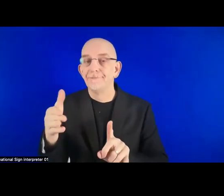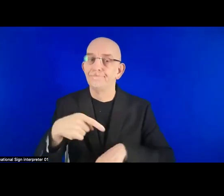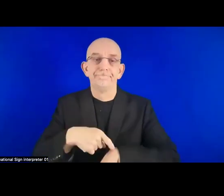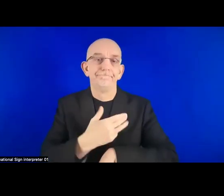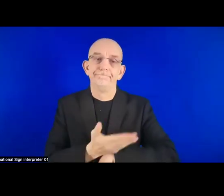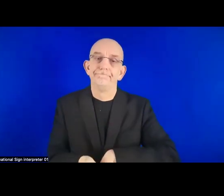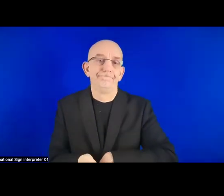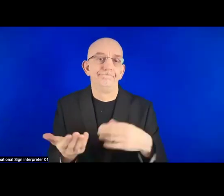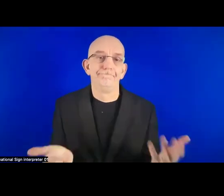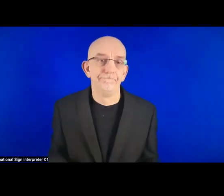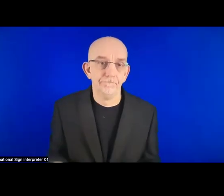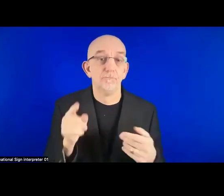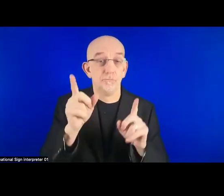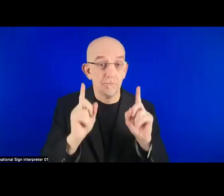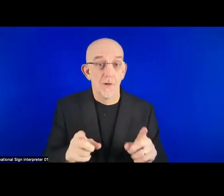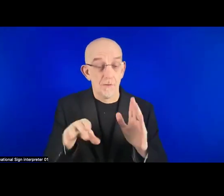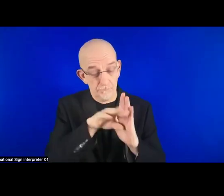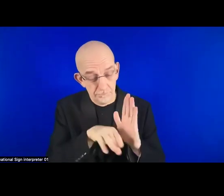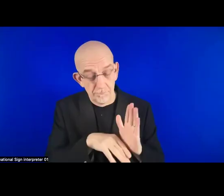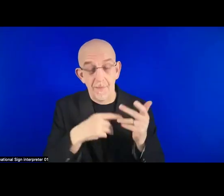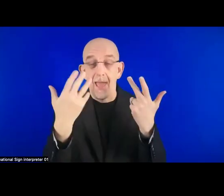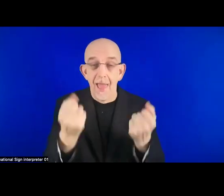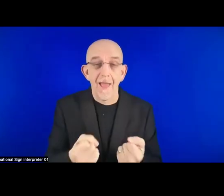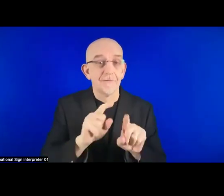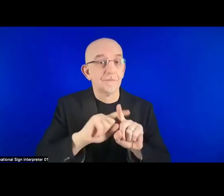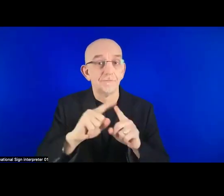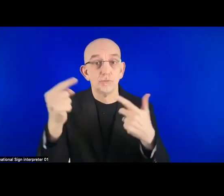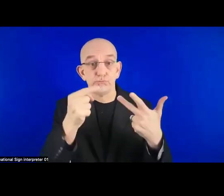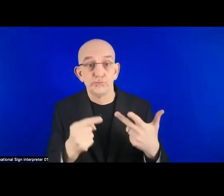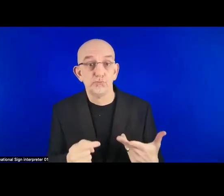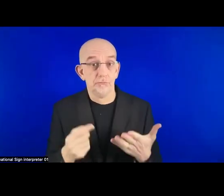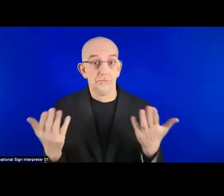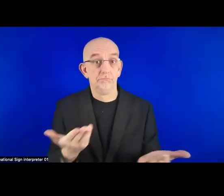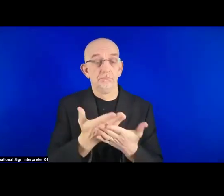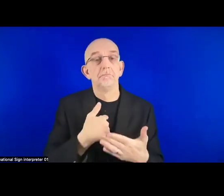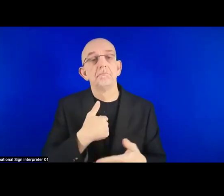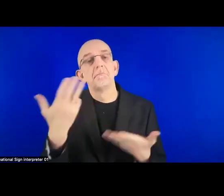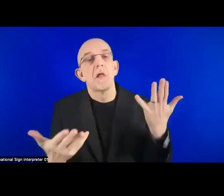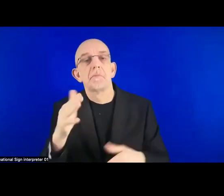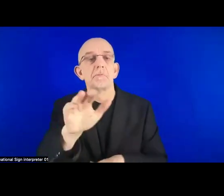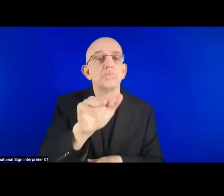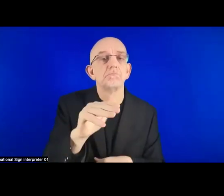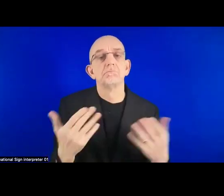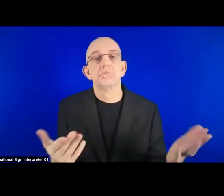for proof of your English language competency since PREPARED is an English language